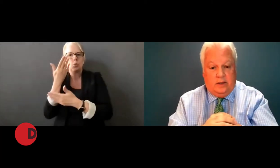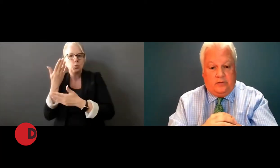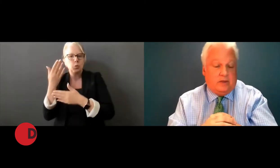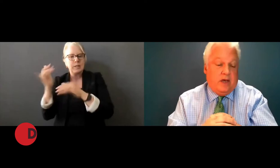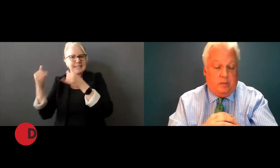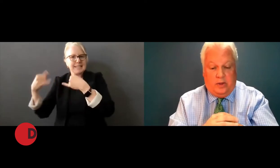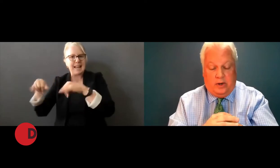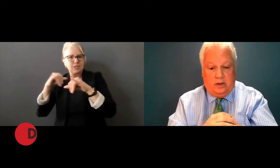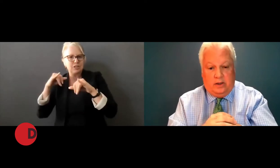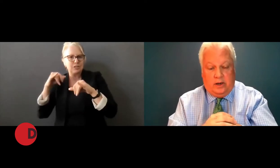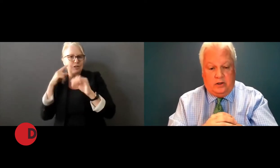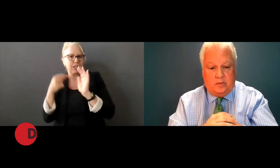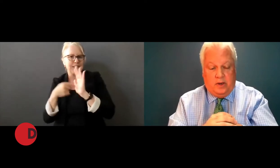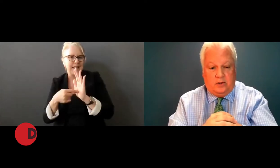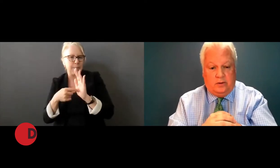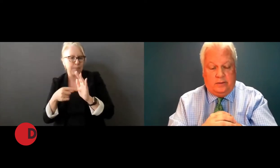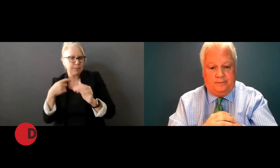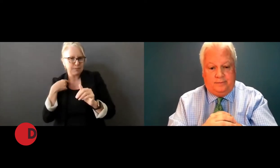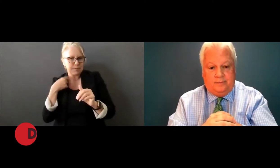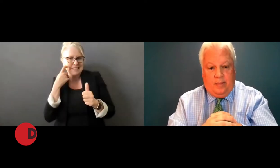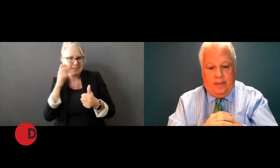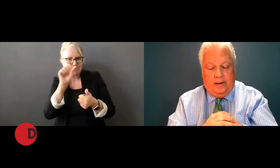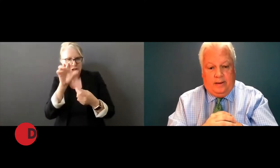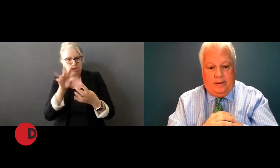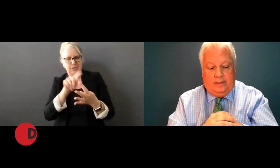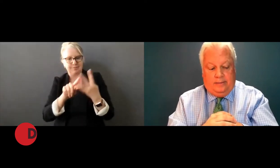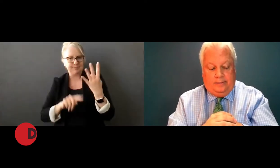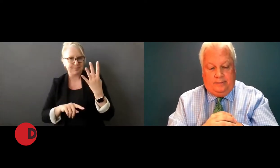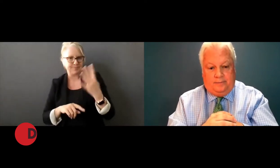for example in the four areas I mentioned.